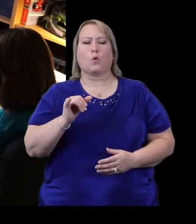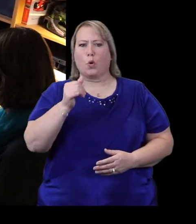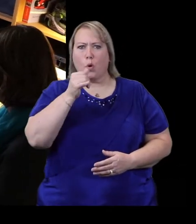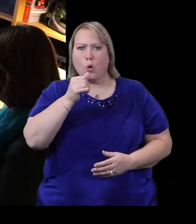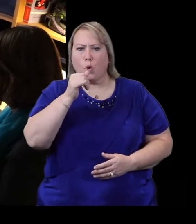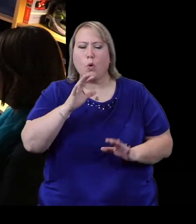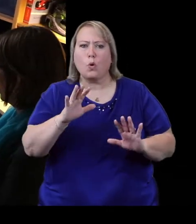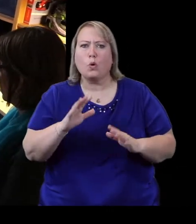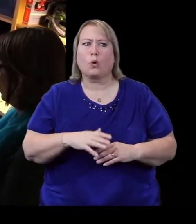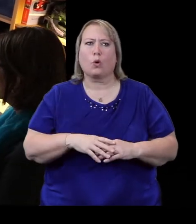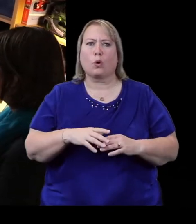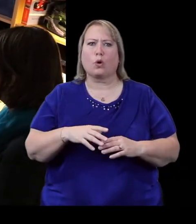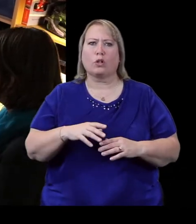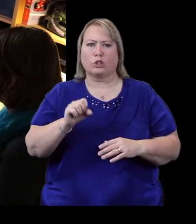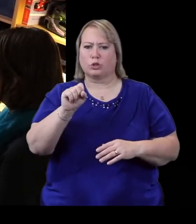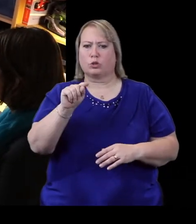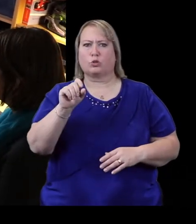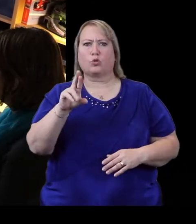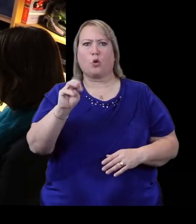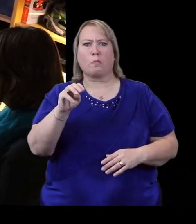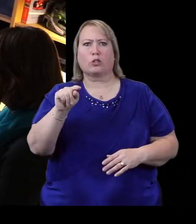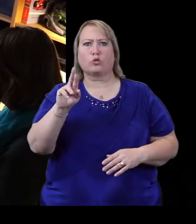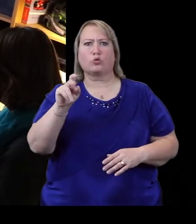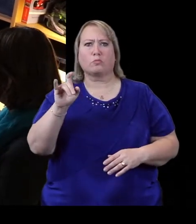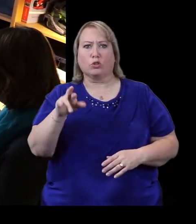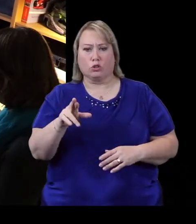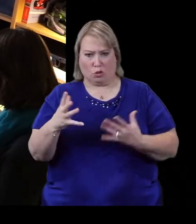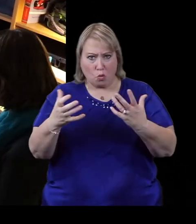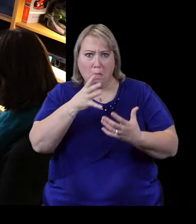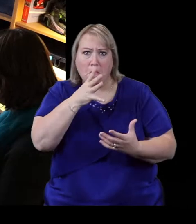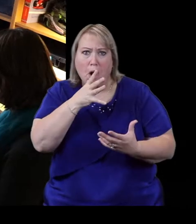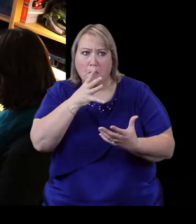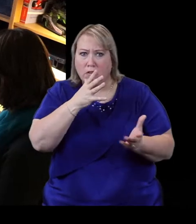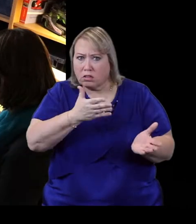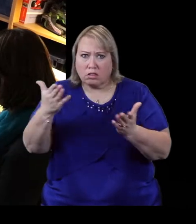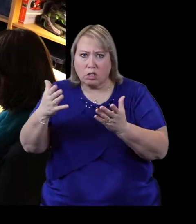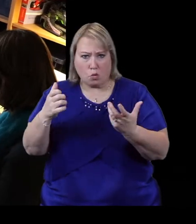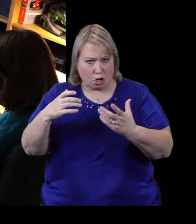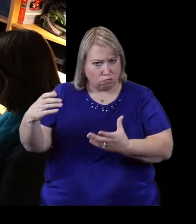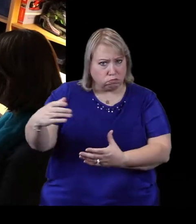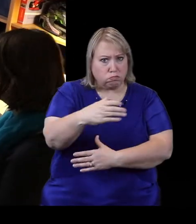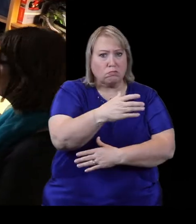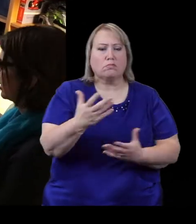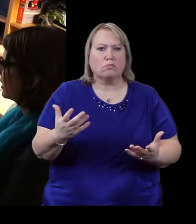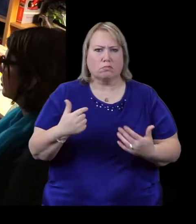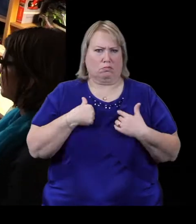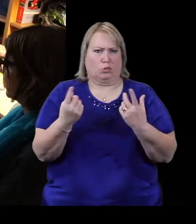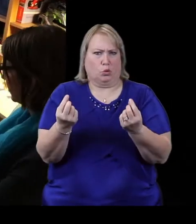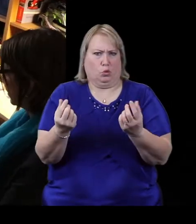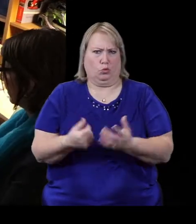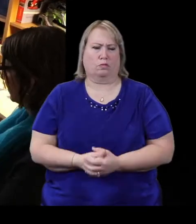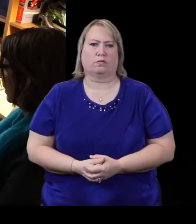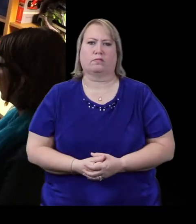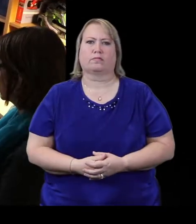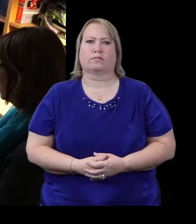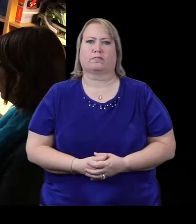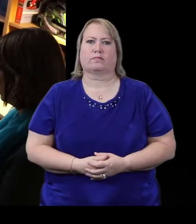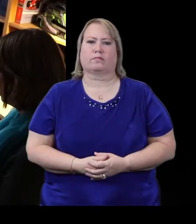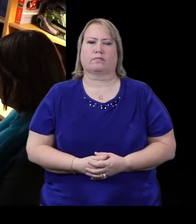Oh storm trooper. Do you want momma to make it go? What do I do?